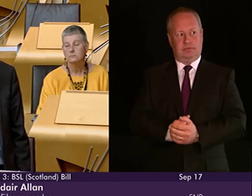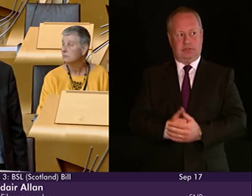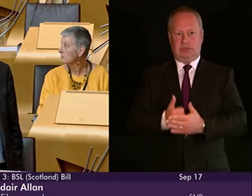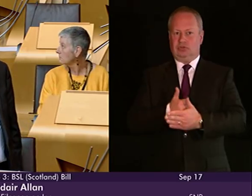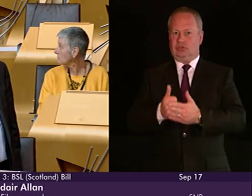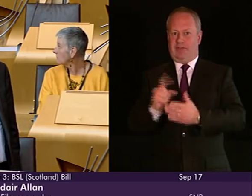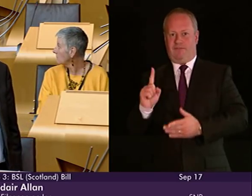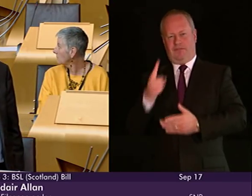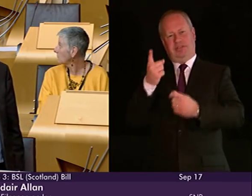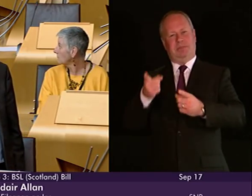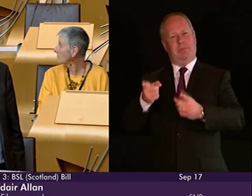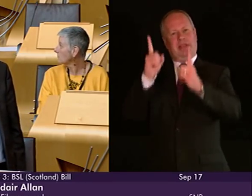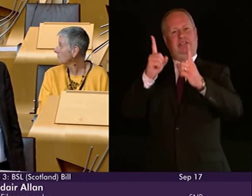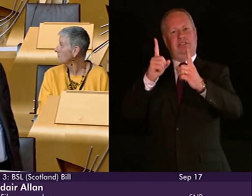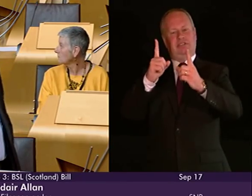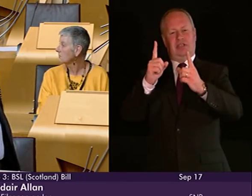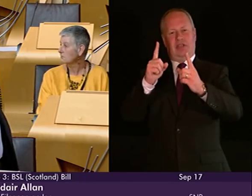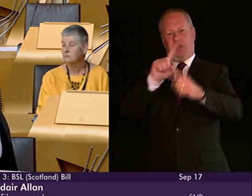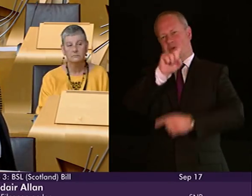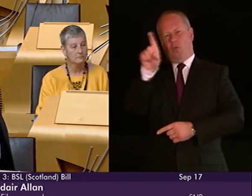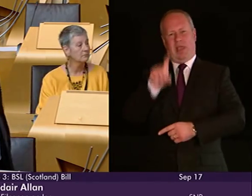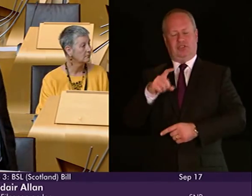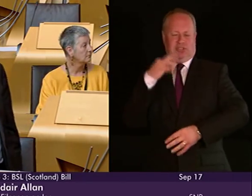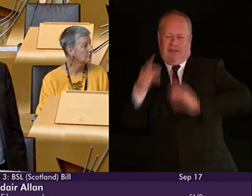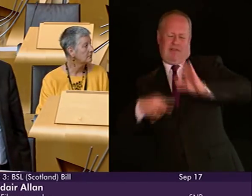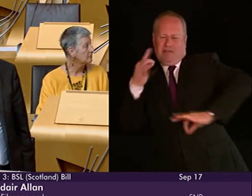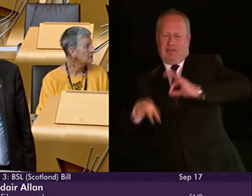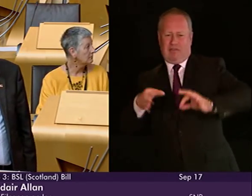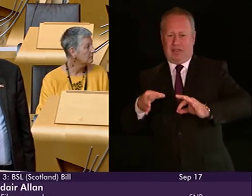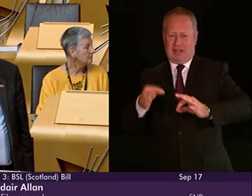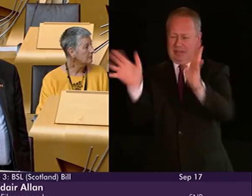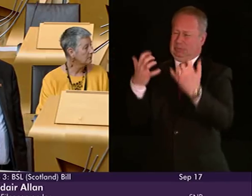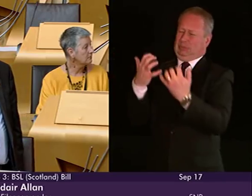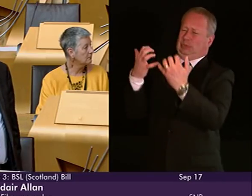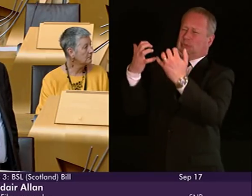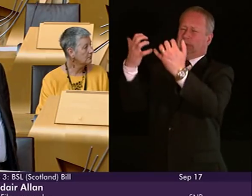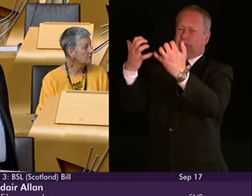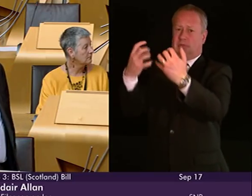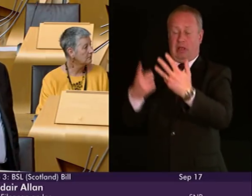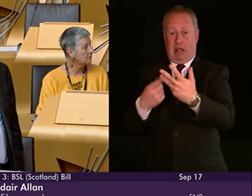Minister’s question time, when an organised fight is put on every week—that we see the gallery as